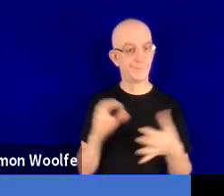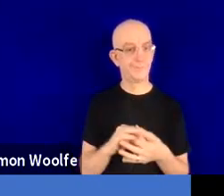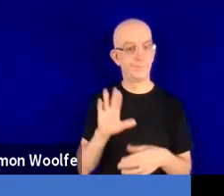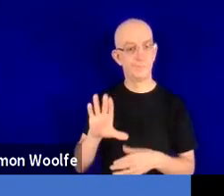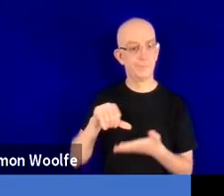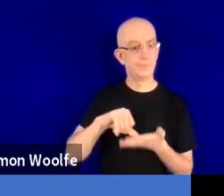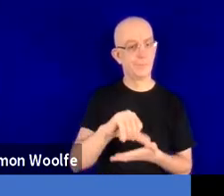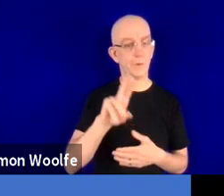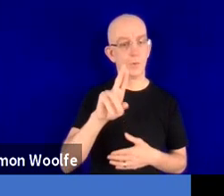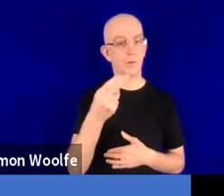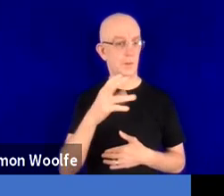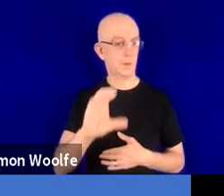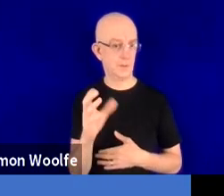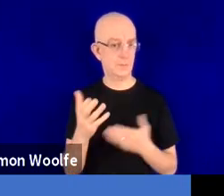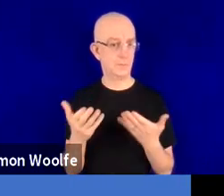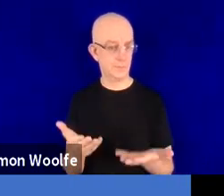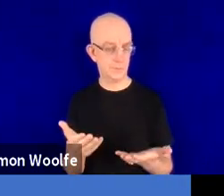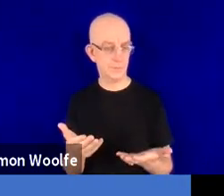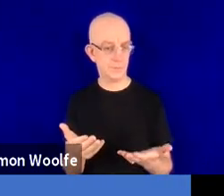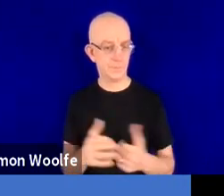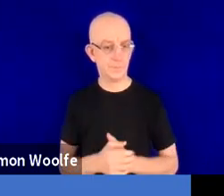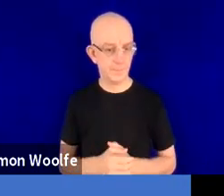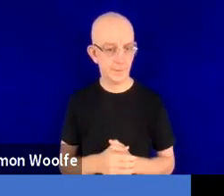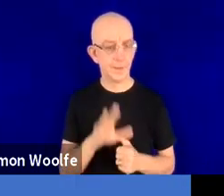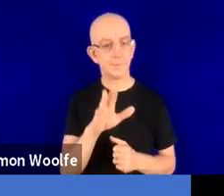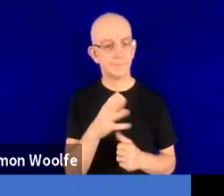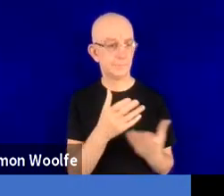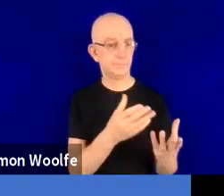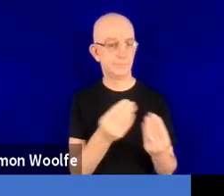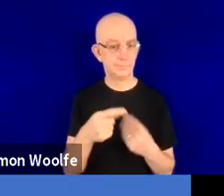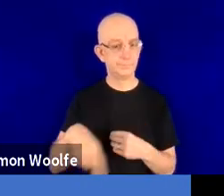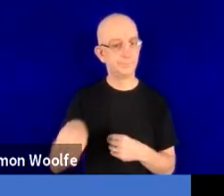that usually are used by people that would be identified by the disability assessment system